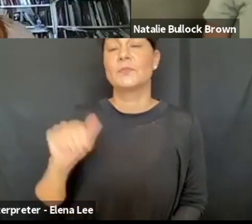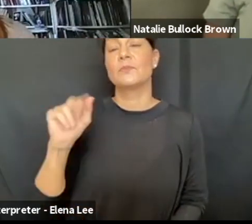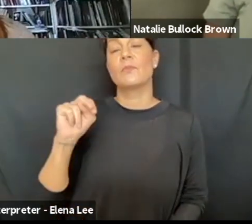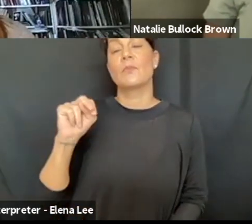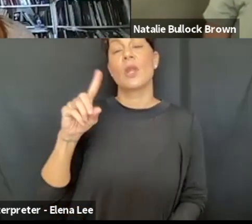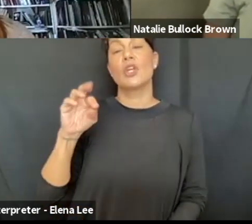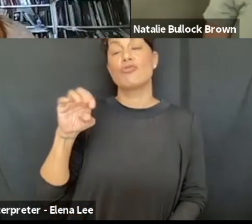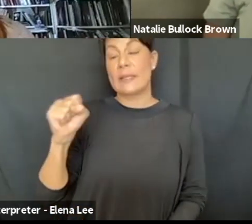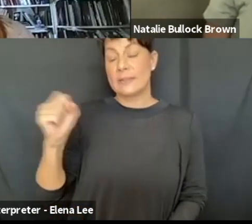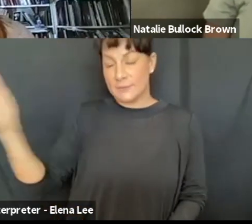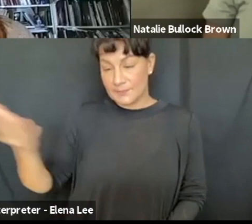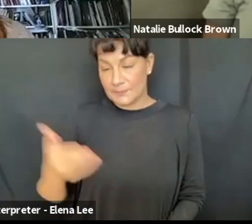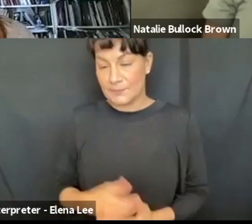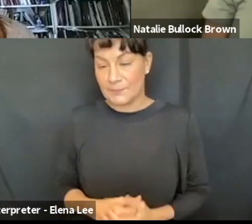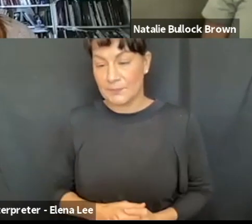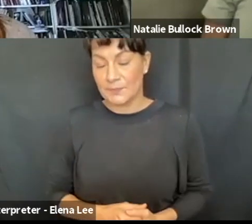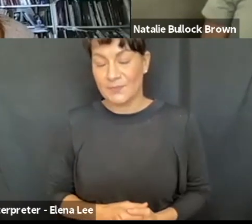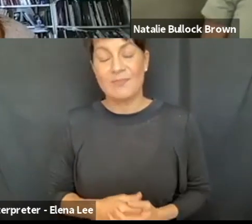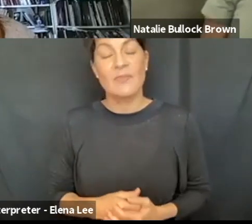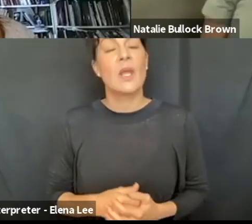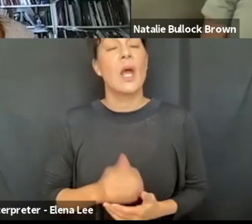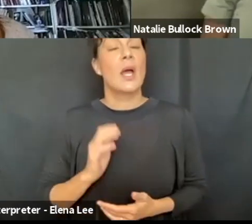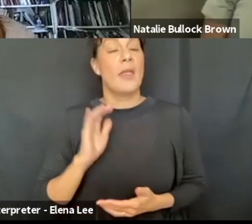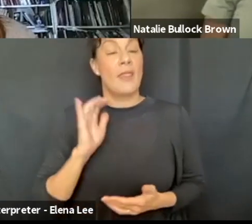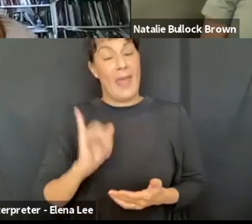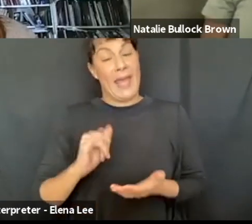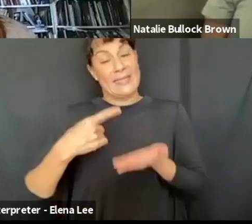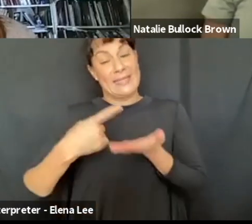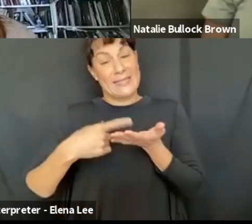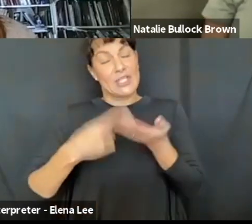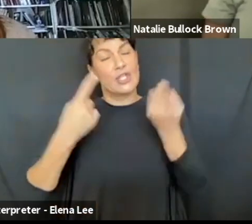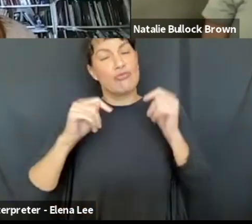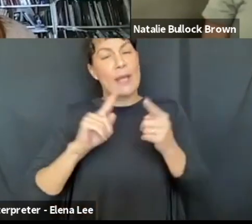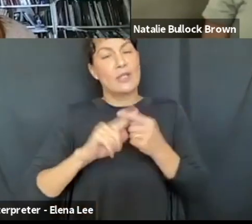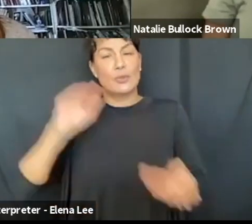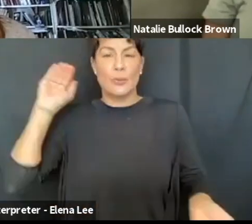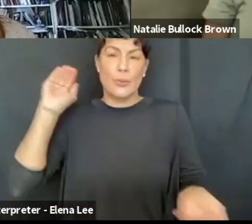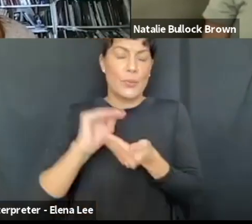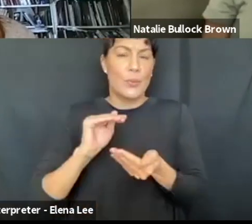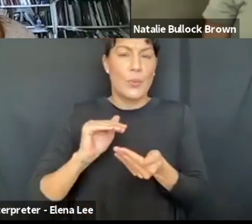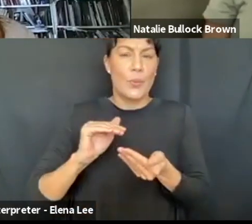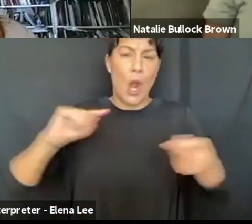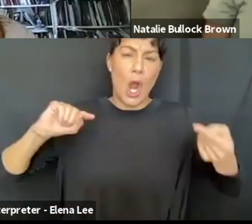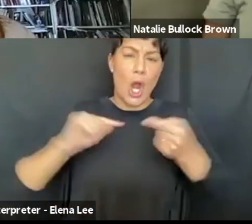is trying to do as little as harm as possible. And I also just want to acknowledge that by definition,